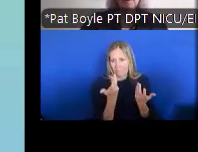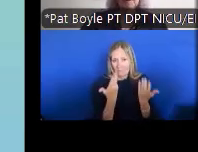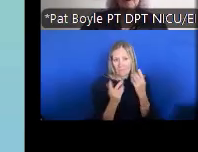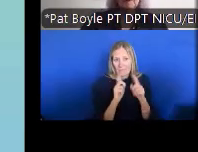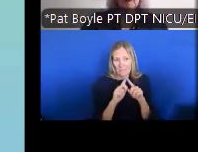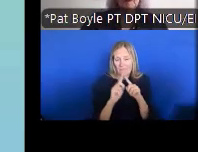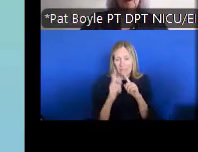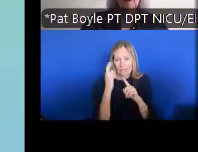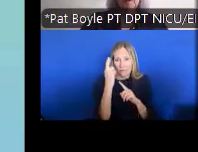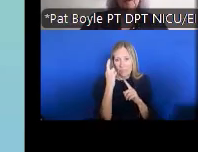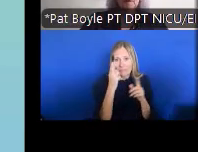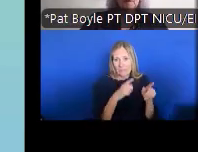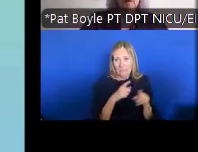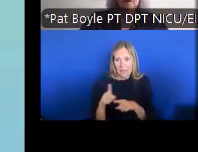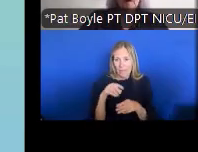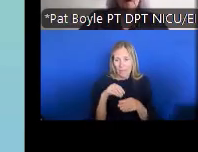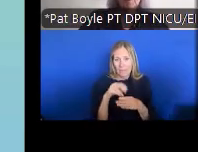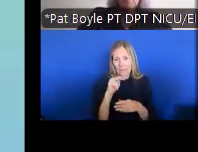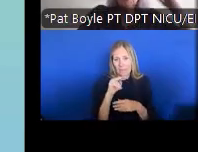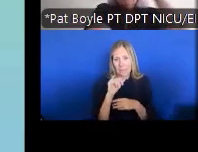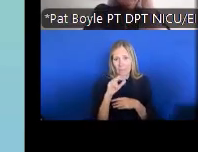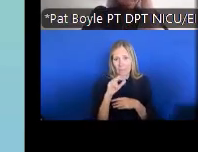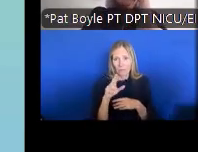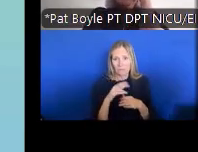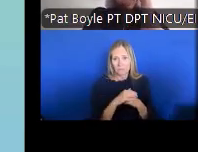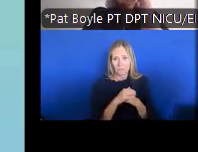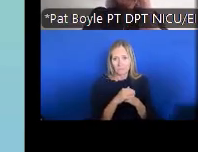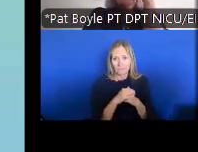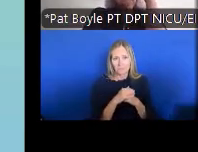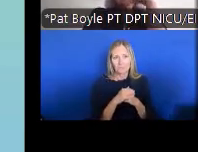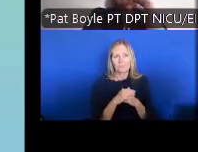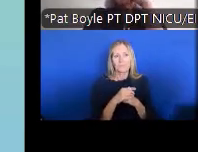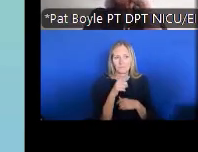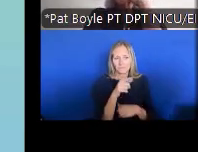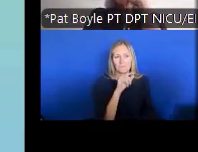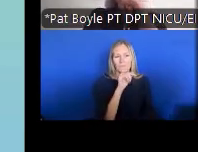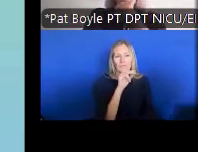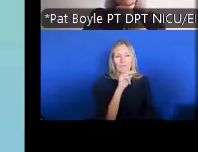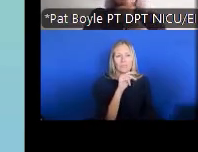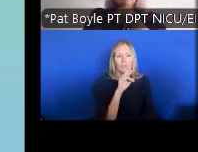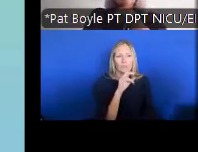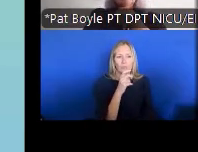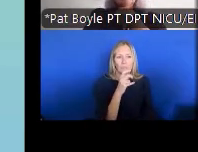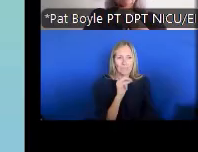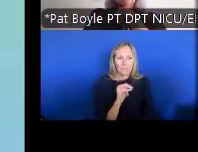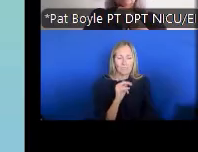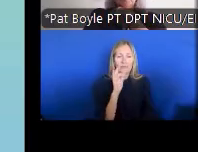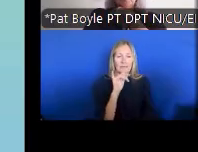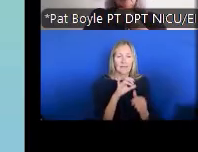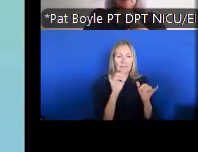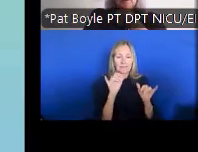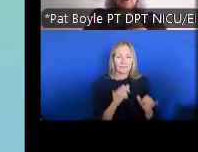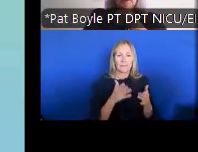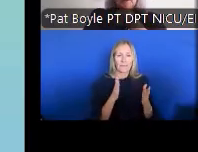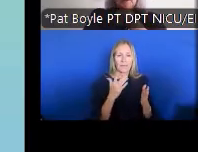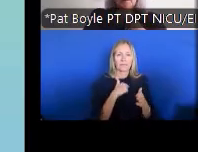occur in our NICUs. So interoception, the interoceptive system allows us to feel our bodily functions. There are